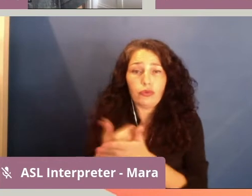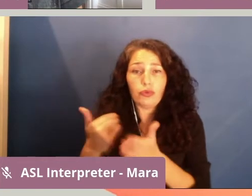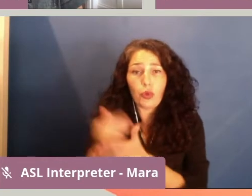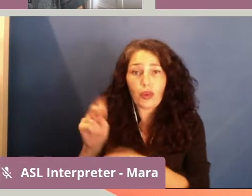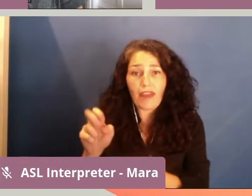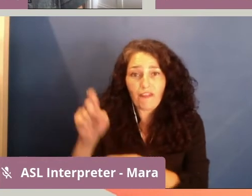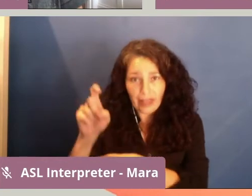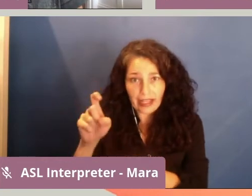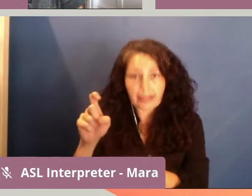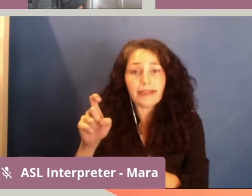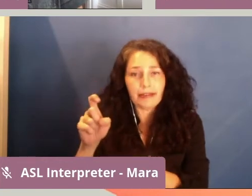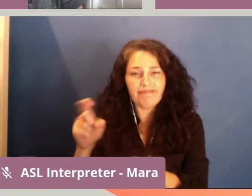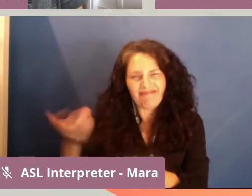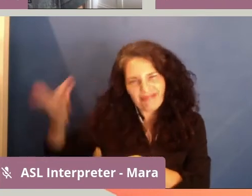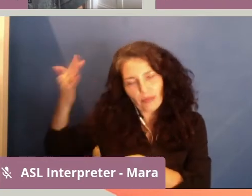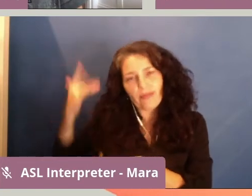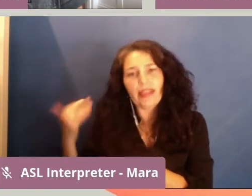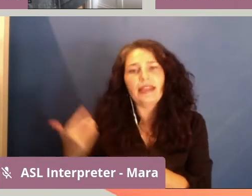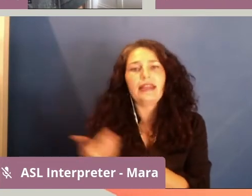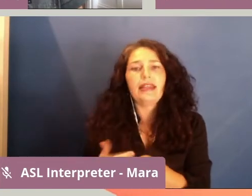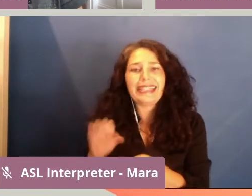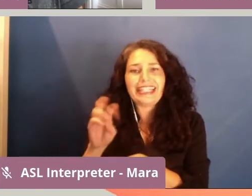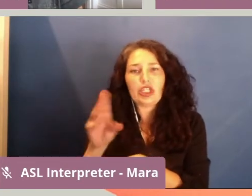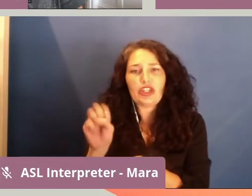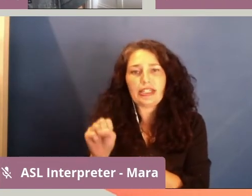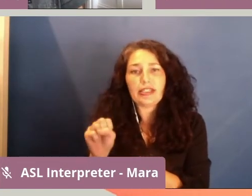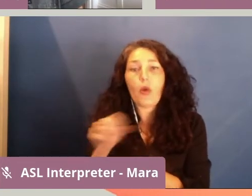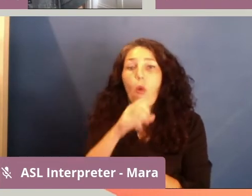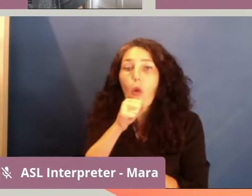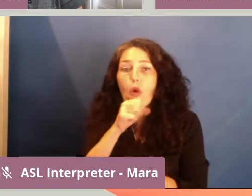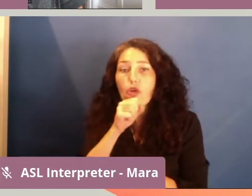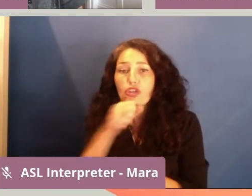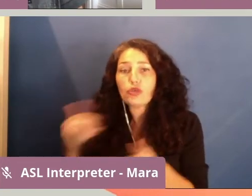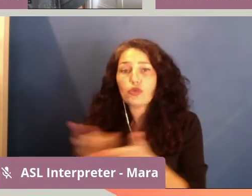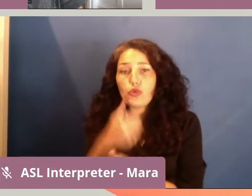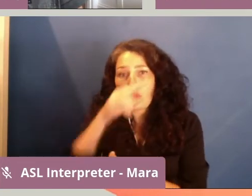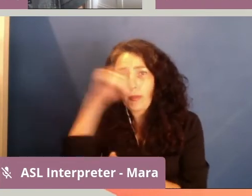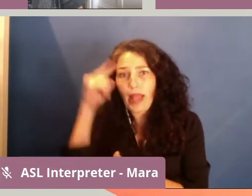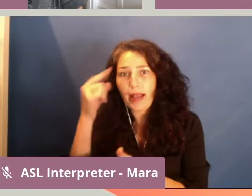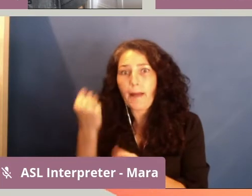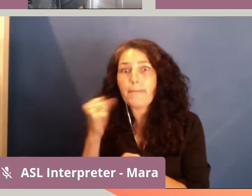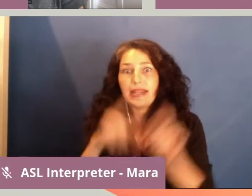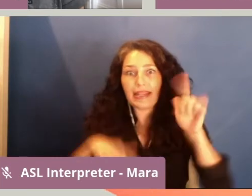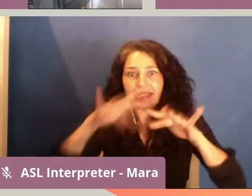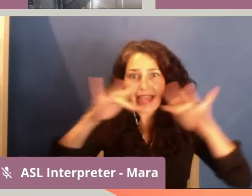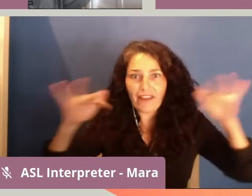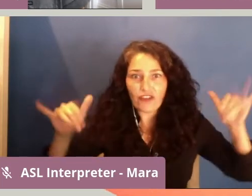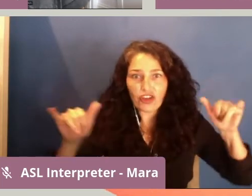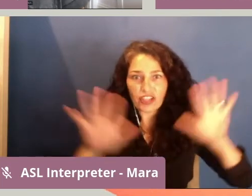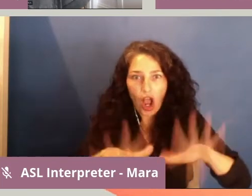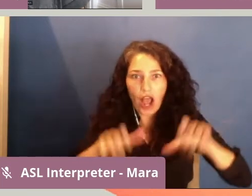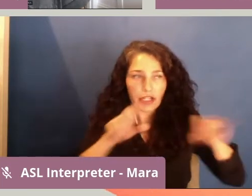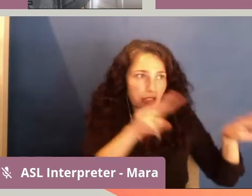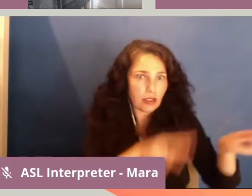"Orange is the New Black" brought her to the attention of diverse audiences around the world. This role led to Laverne